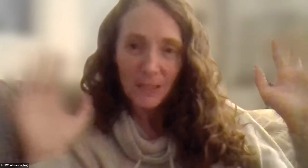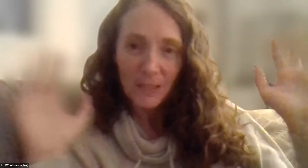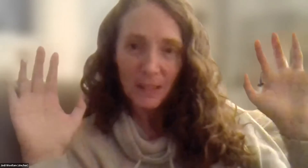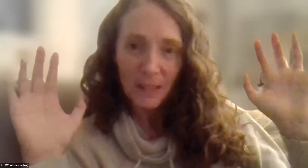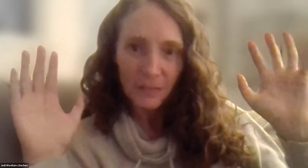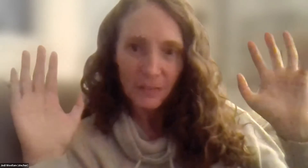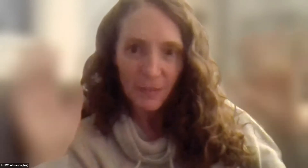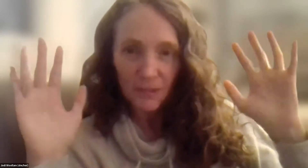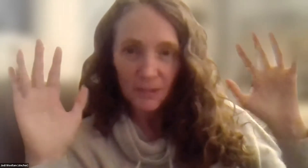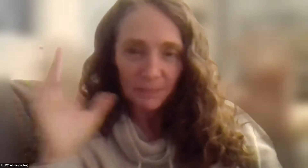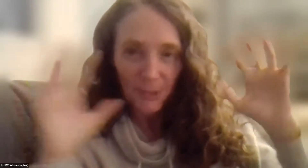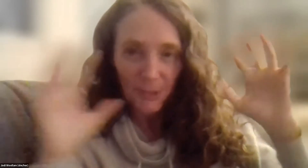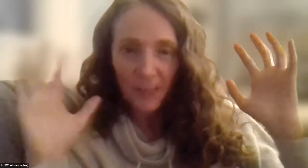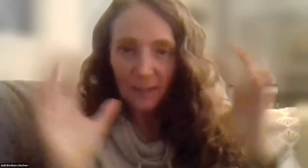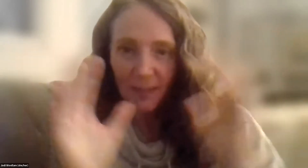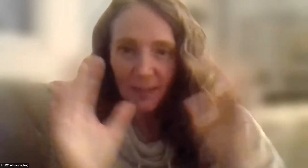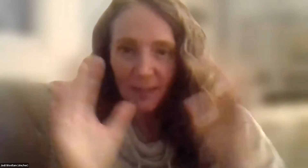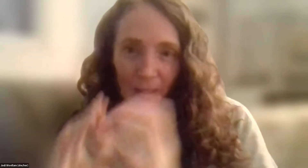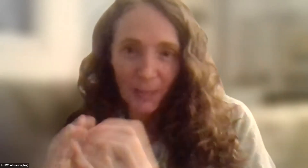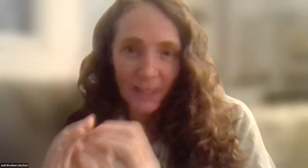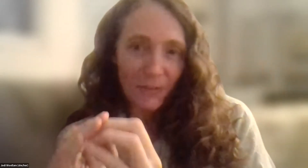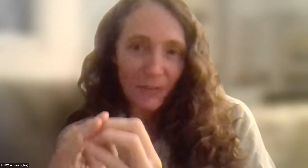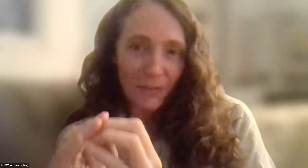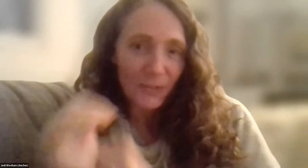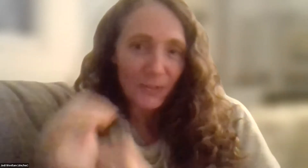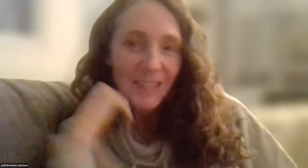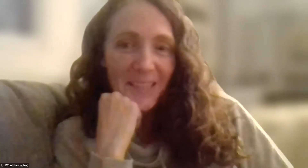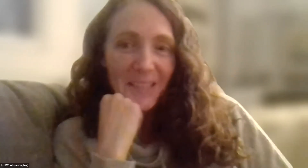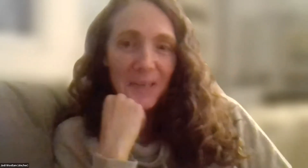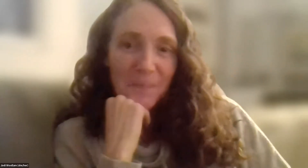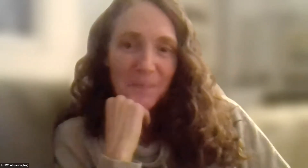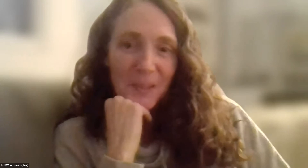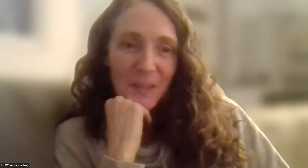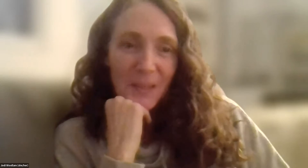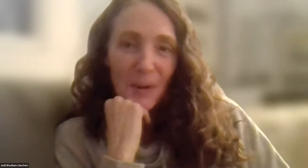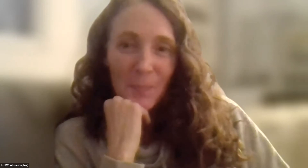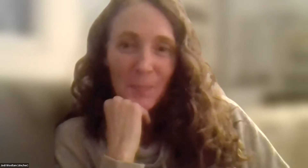of Canadian Fringe Festival perspective and then bringing it right down to home.